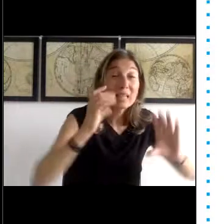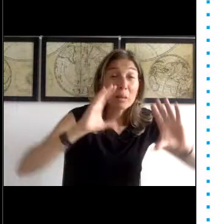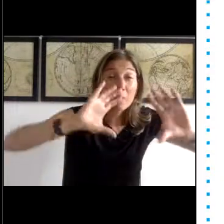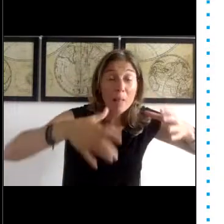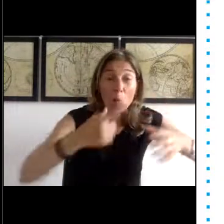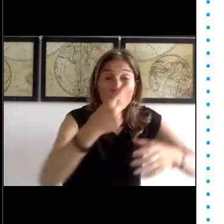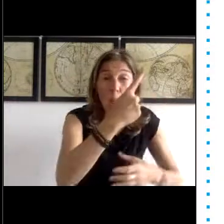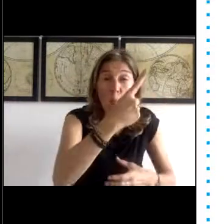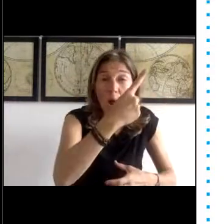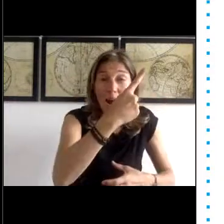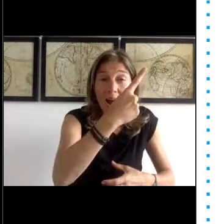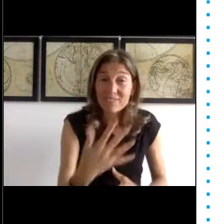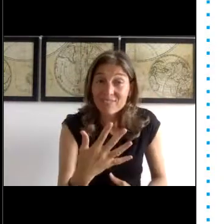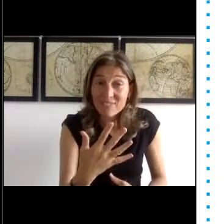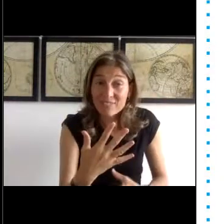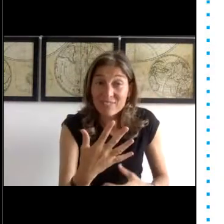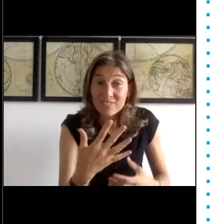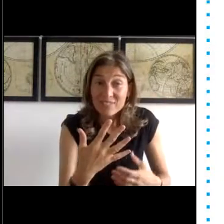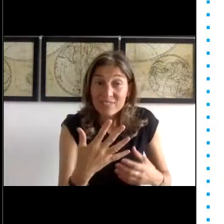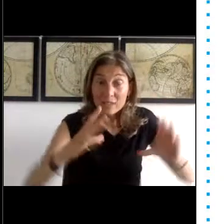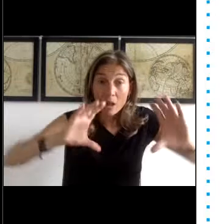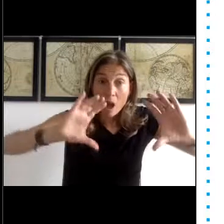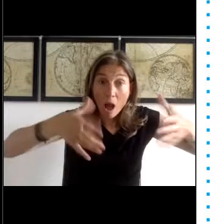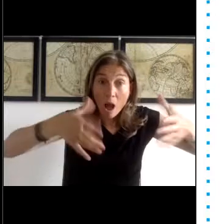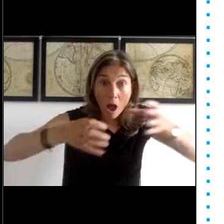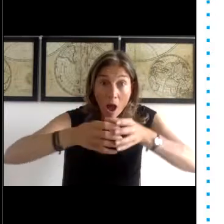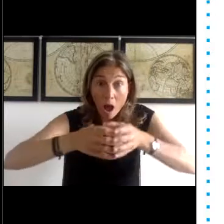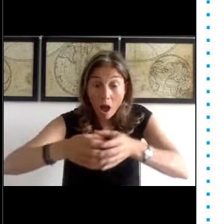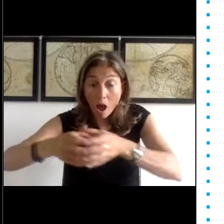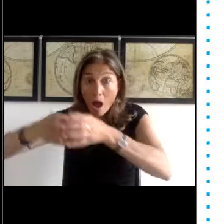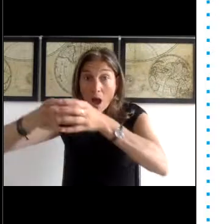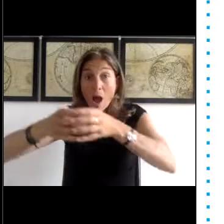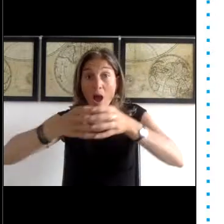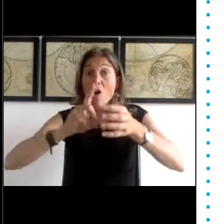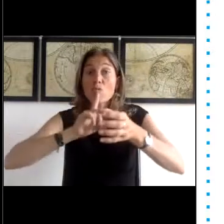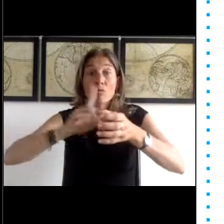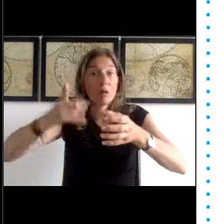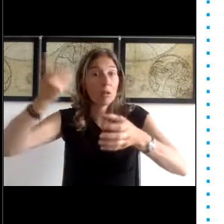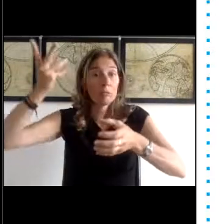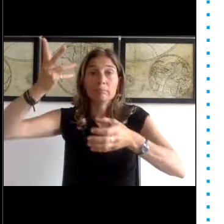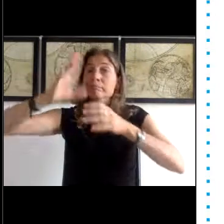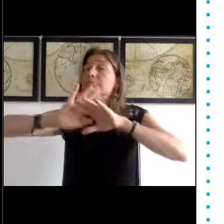together with other costs, it's still a high cost that needs to be faced.